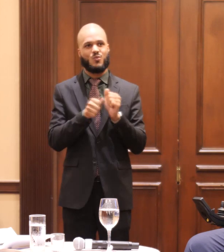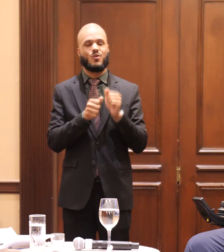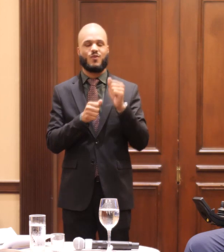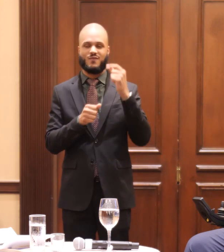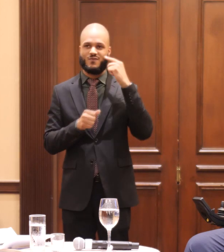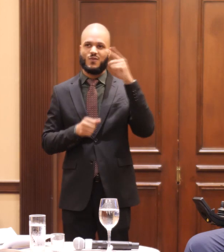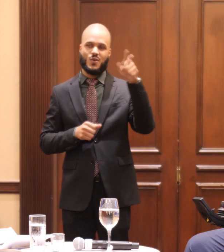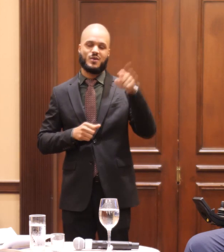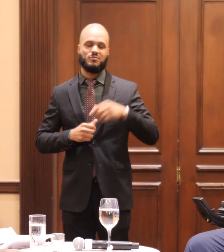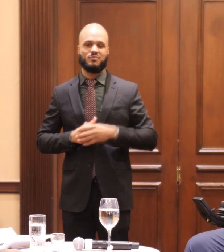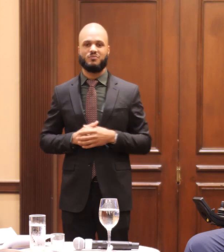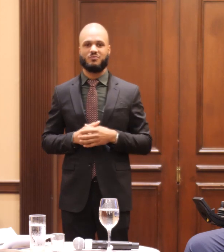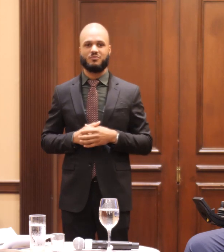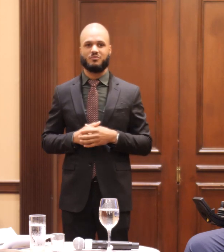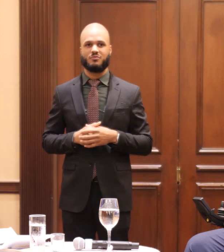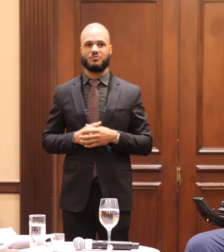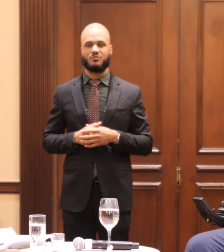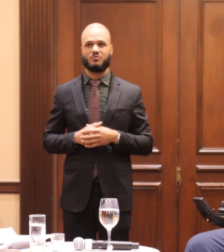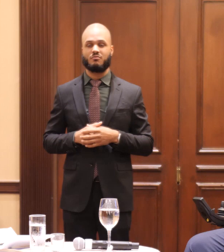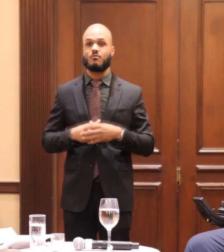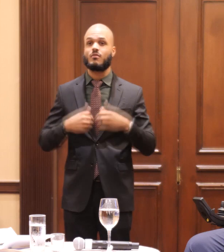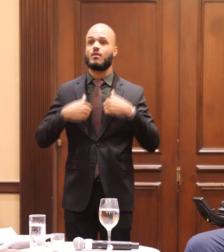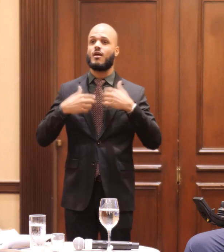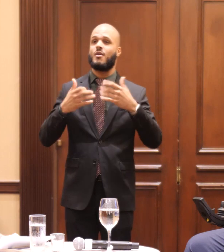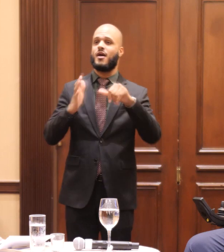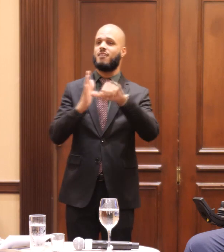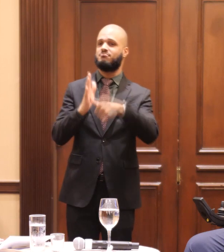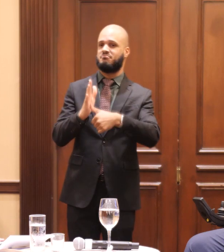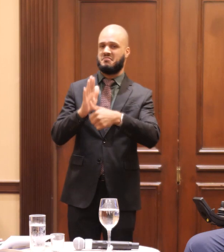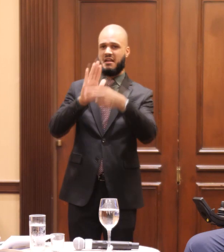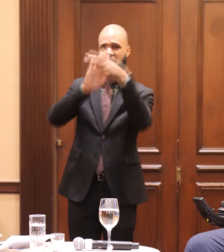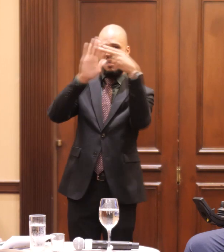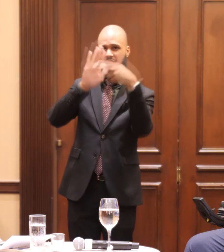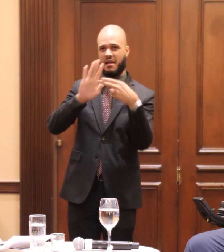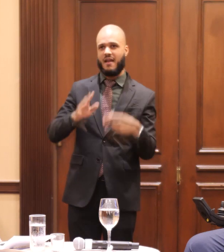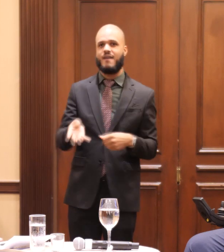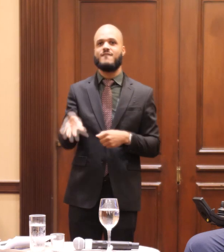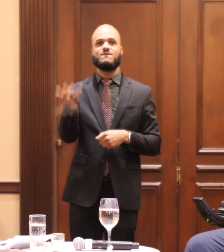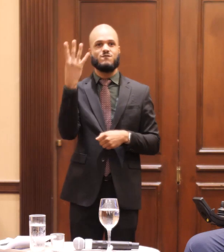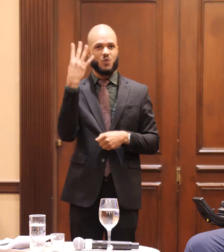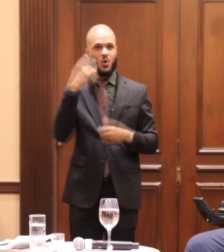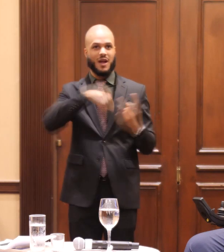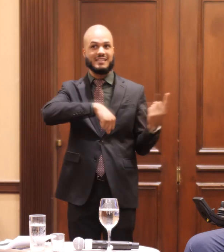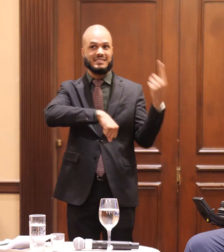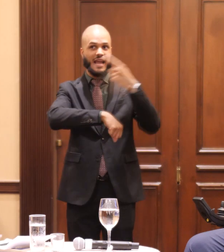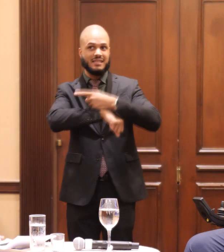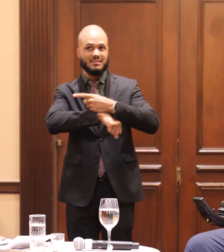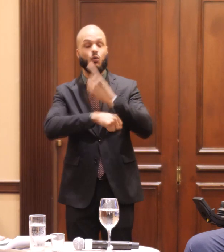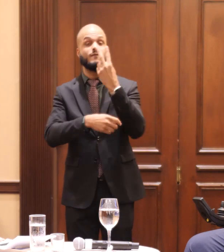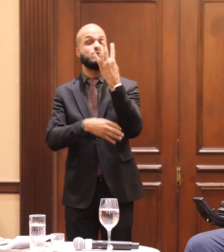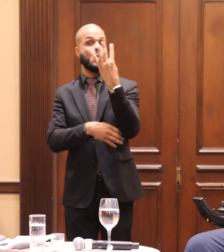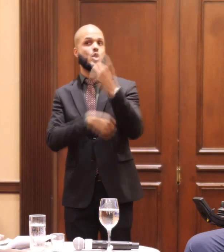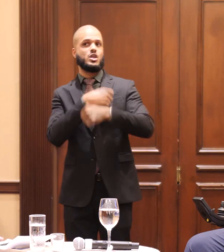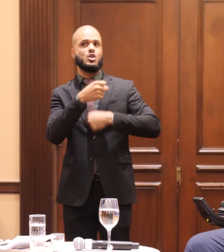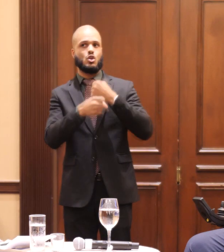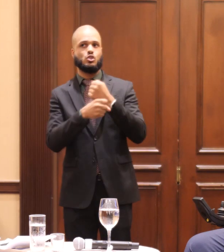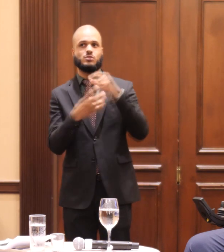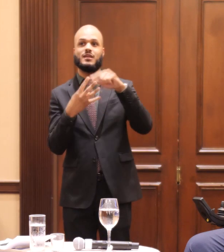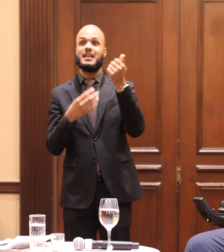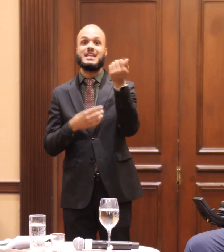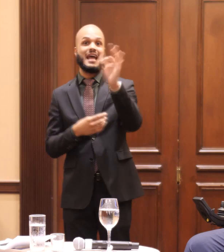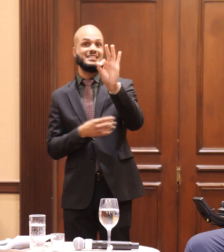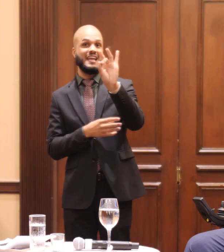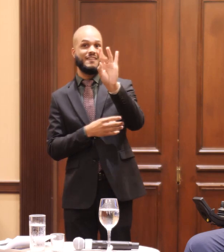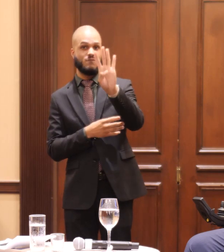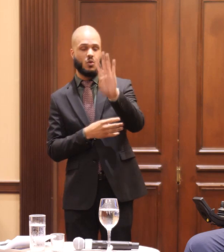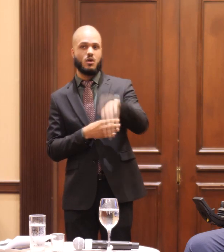I I want to in hitting the highlights I want to just mention four dates or four years: 1984, 1986,